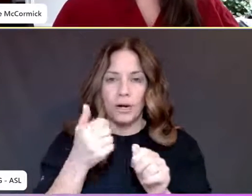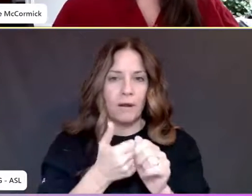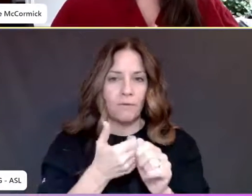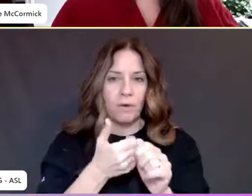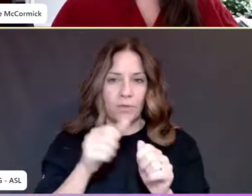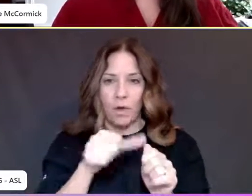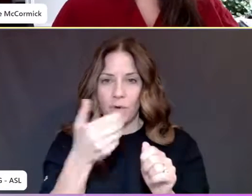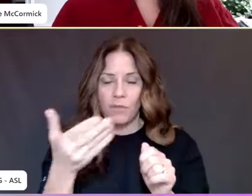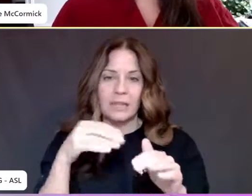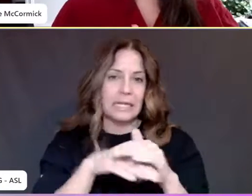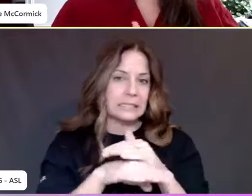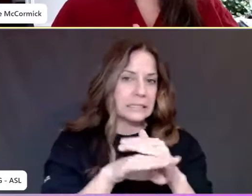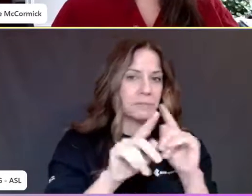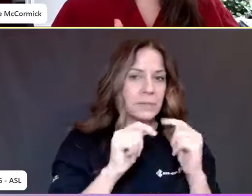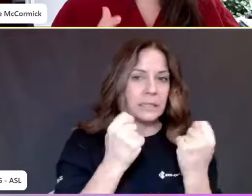feature teams to take action, and we support with two lane